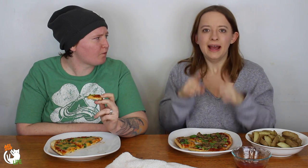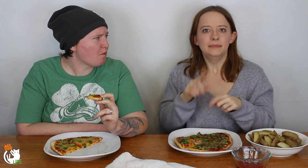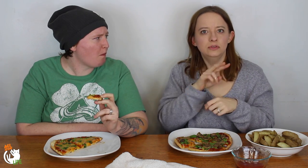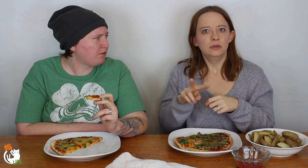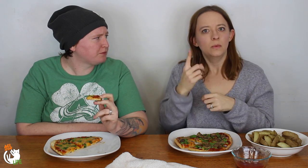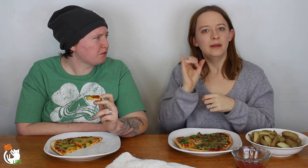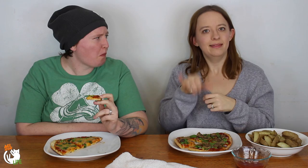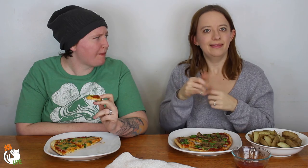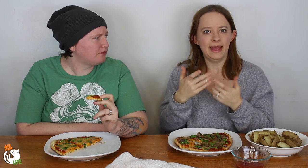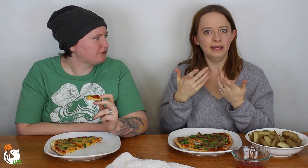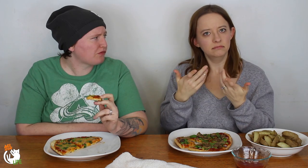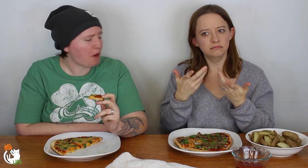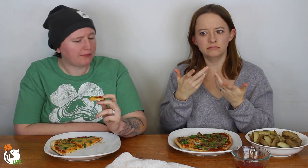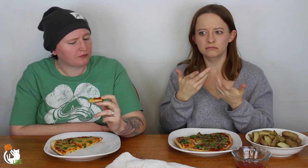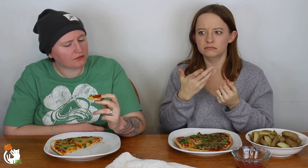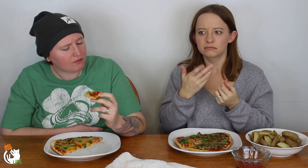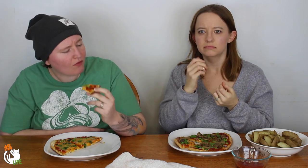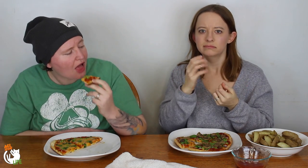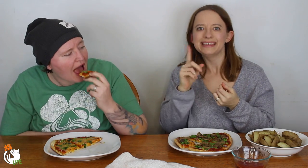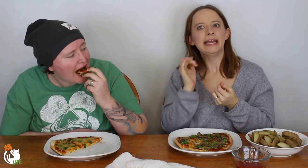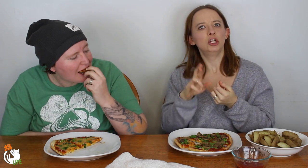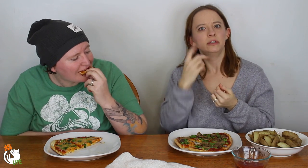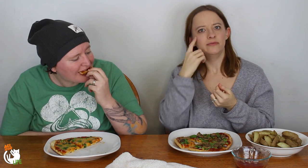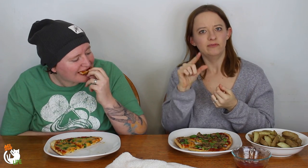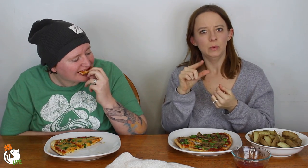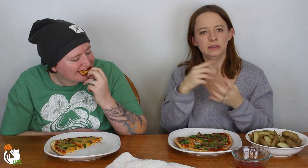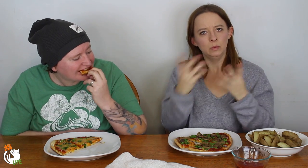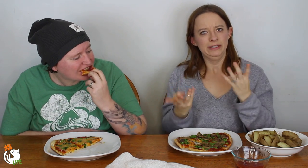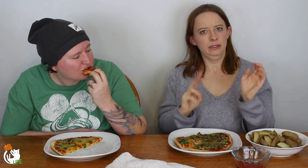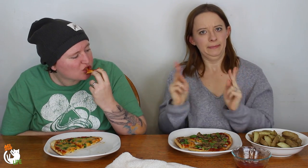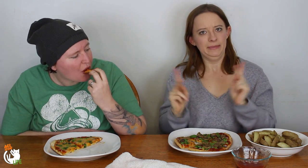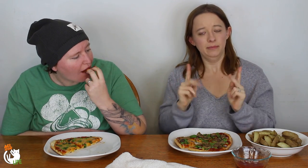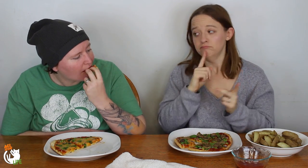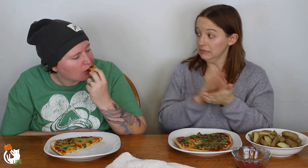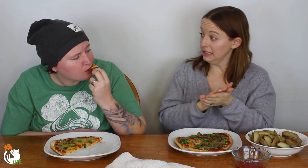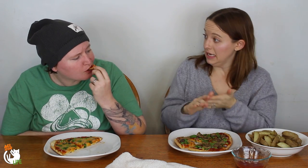But anyways, she happen to be looking to ones that cater for queer people.